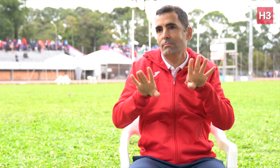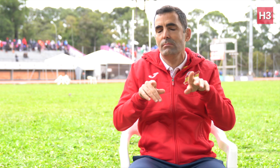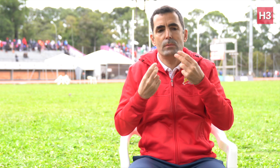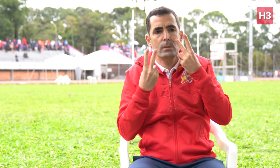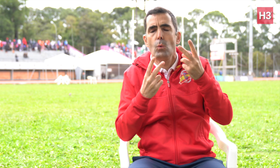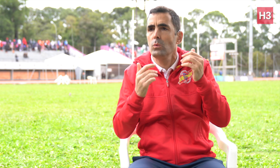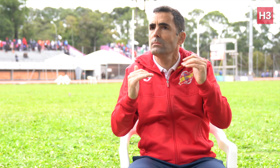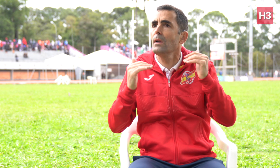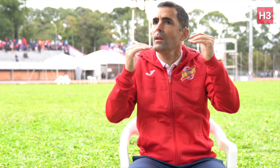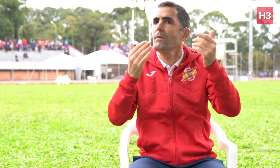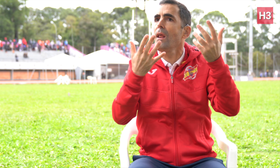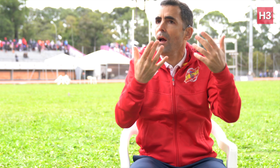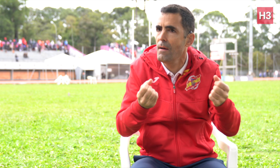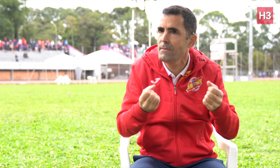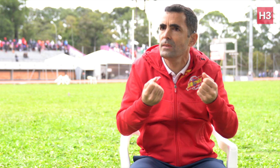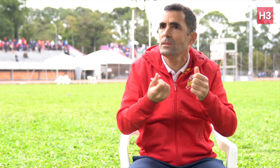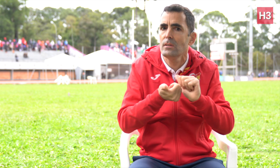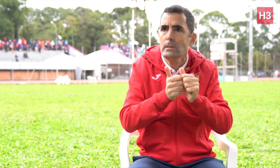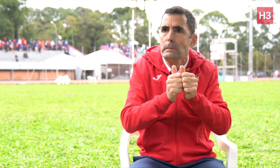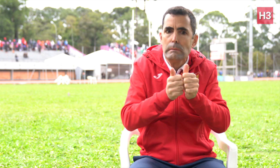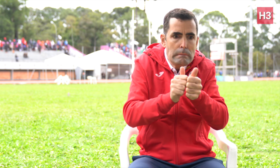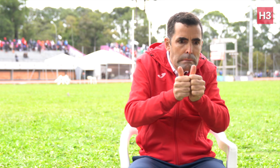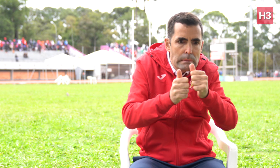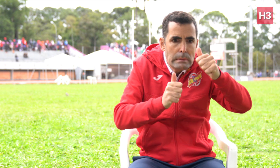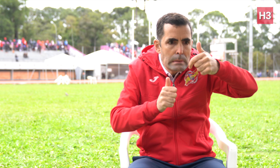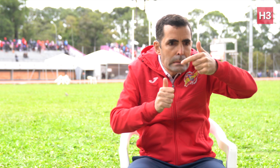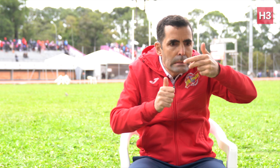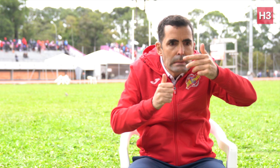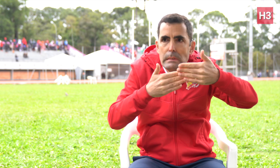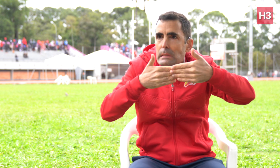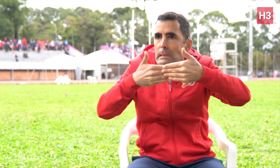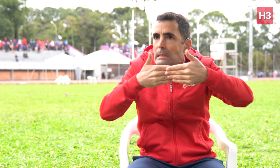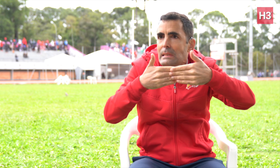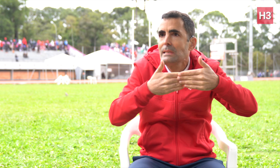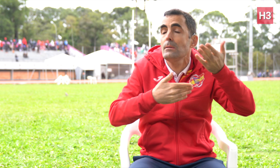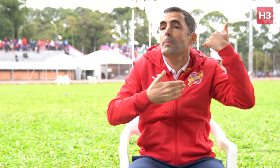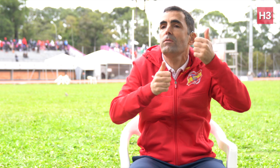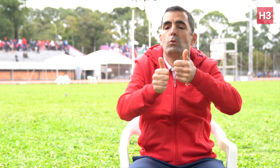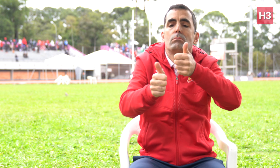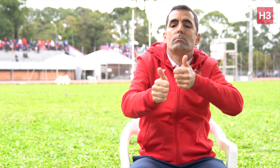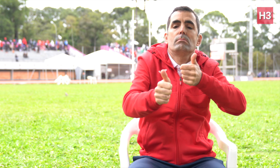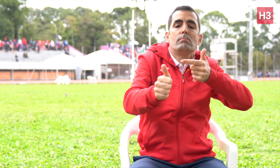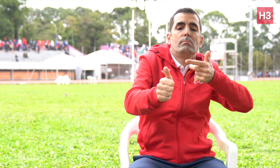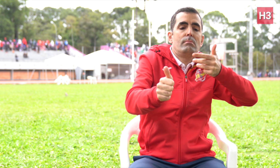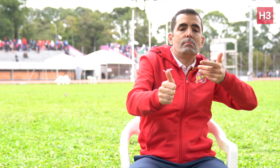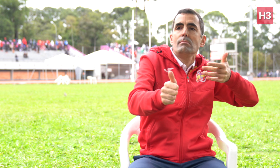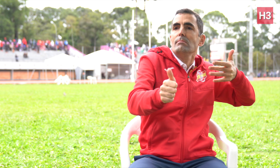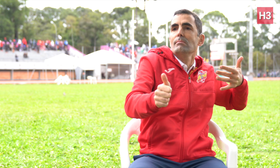Not only that, our sporting ability has elevated to a very competitive level, nothing like in the past.